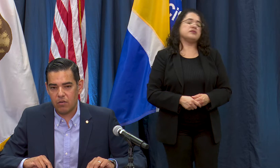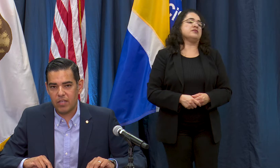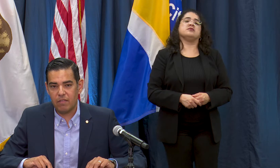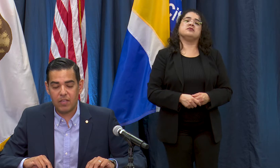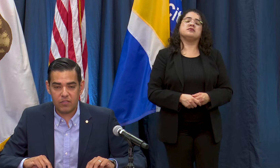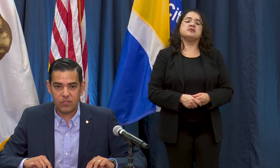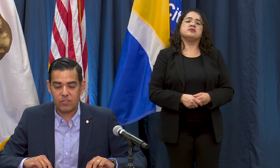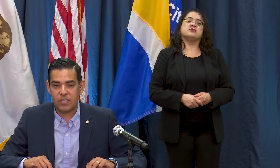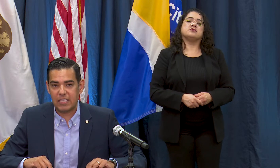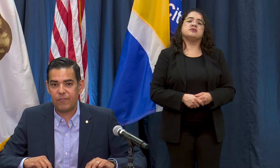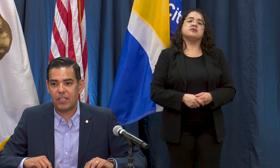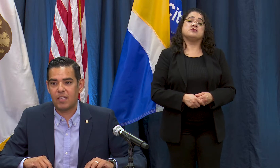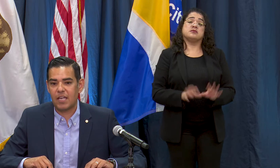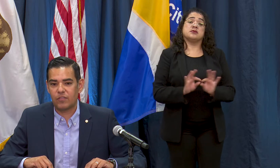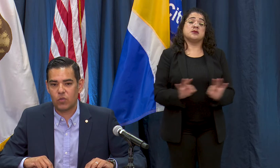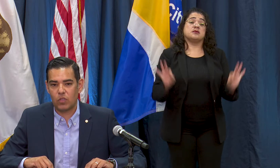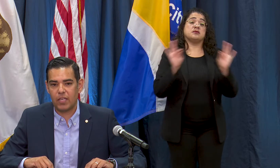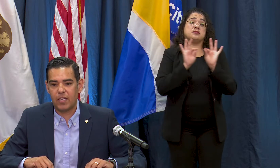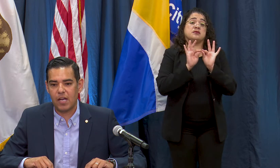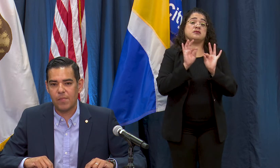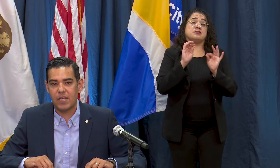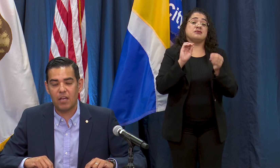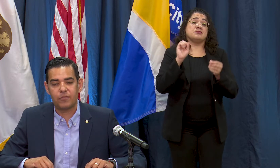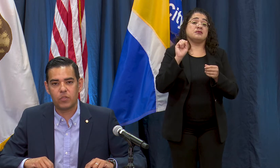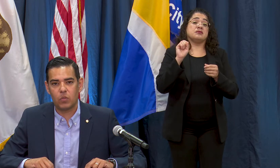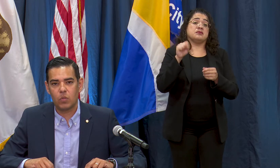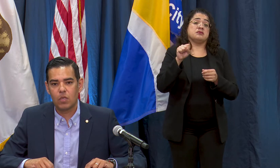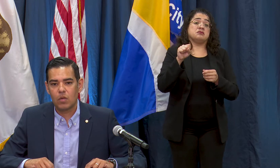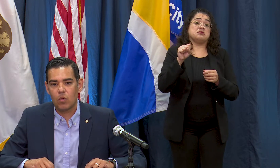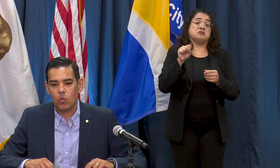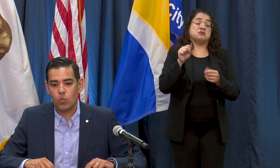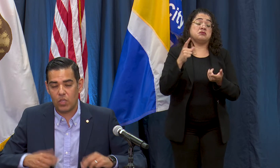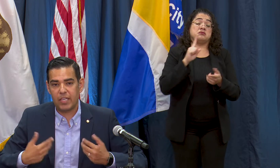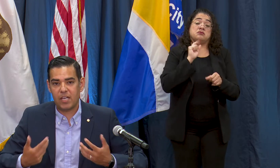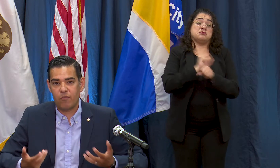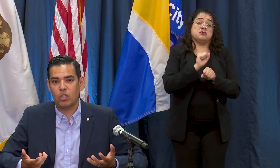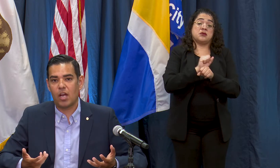know it's significant and it's certainly enough to really cover a lot